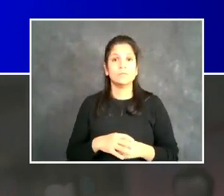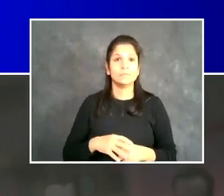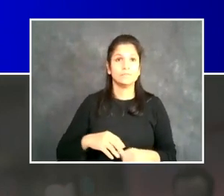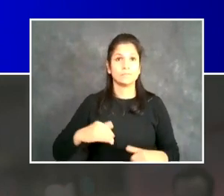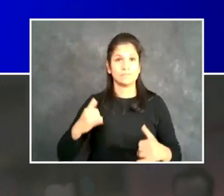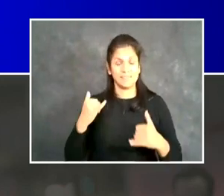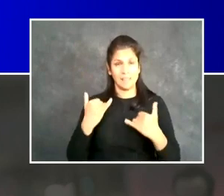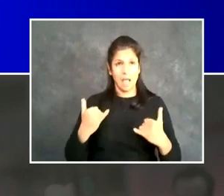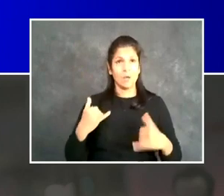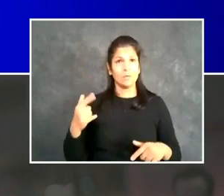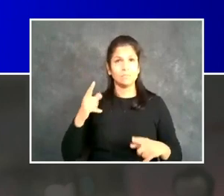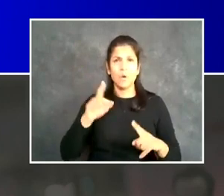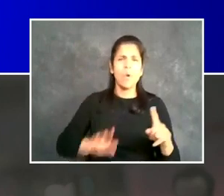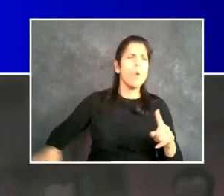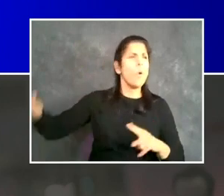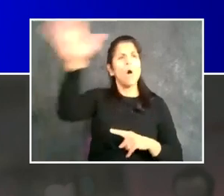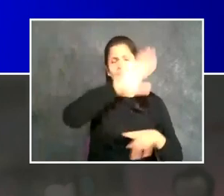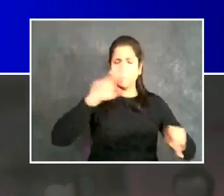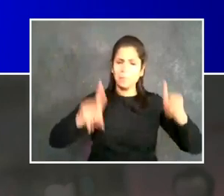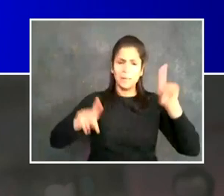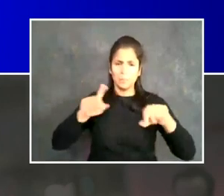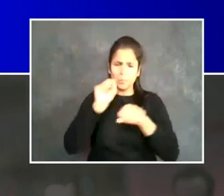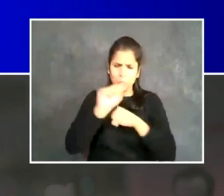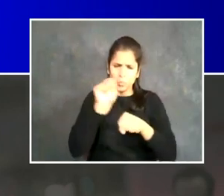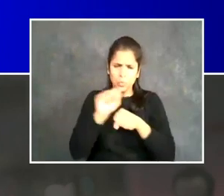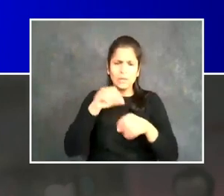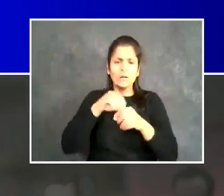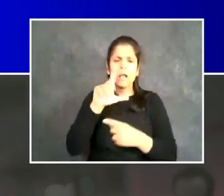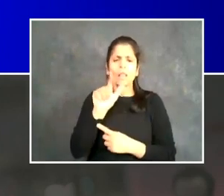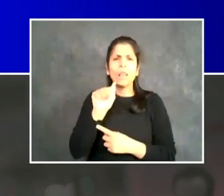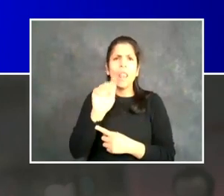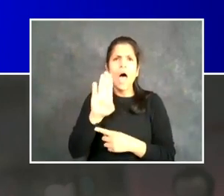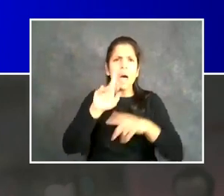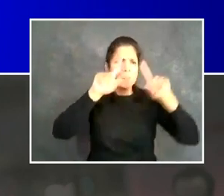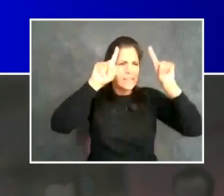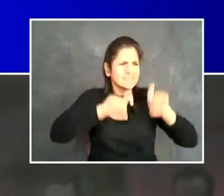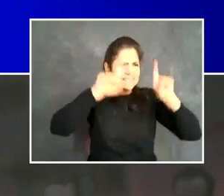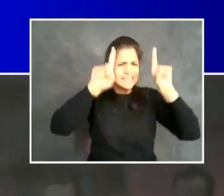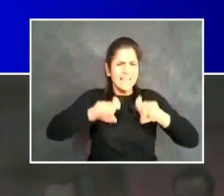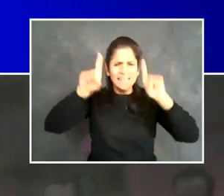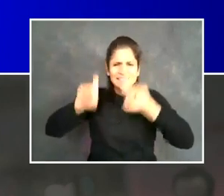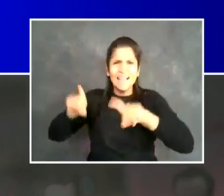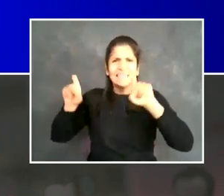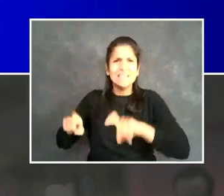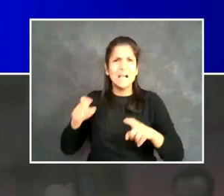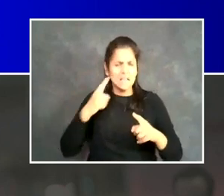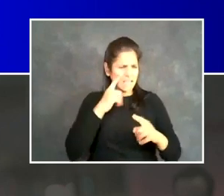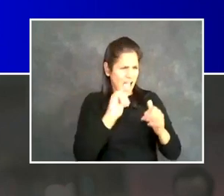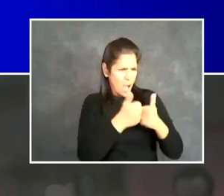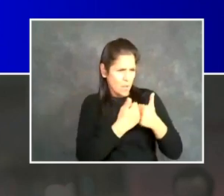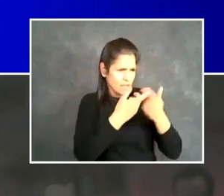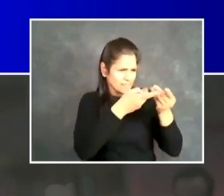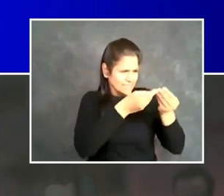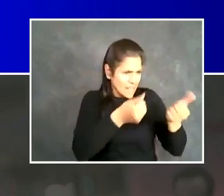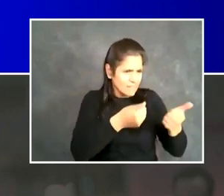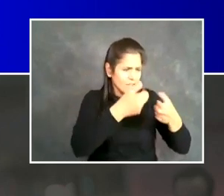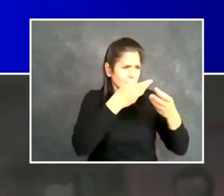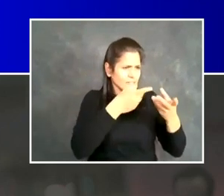AND HELPING OTHER PEOPLE. SO KNOWING THAT THEY COULD BE AMONG THOSE WHO GIVE BLOOD THAT